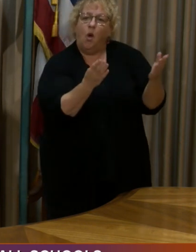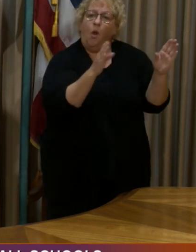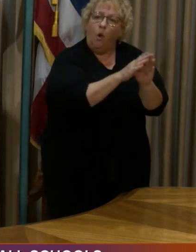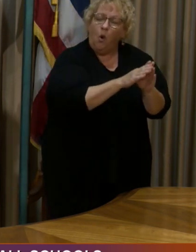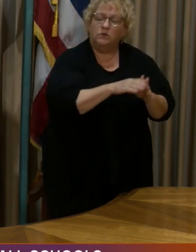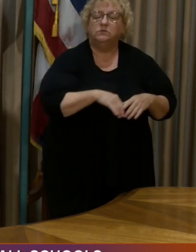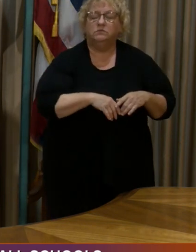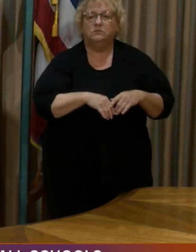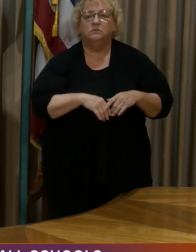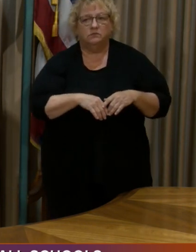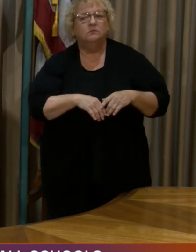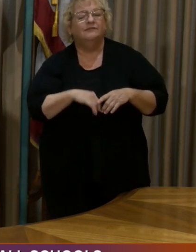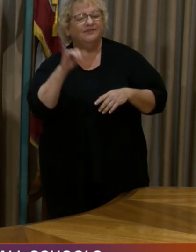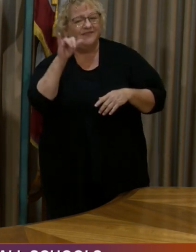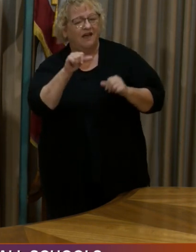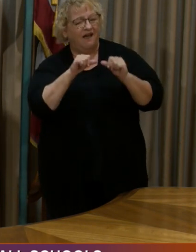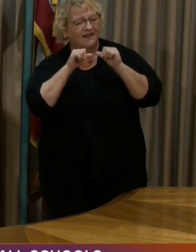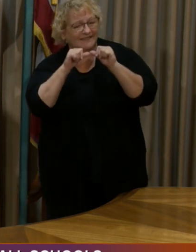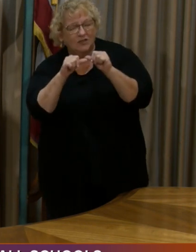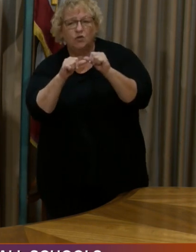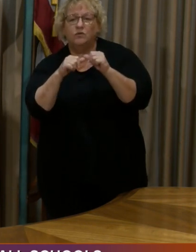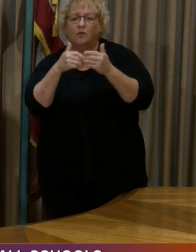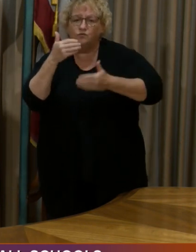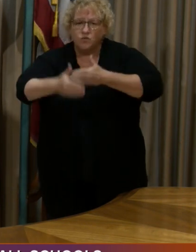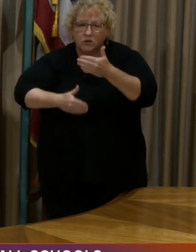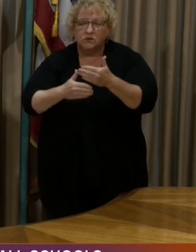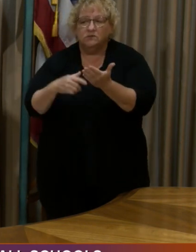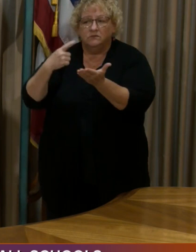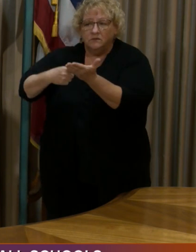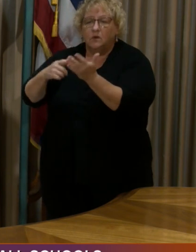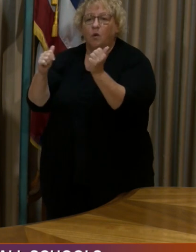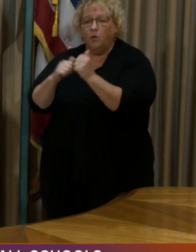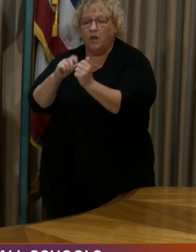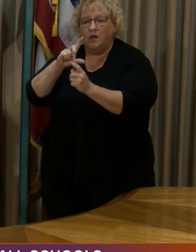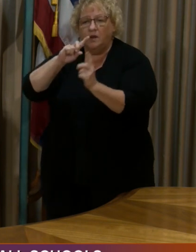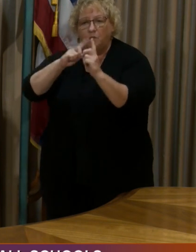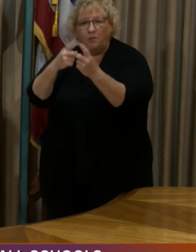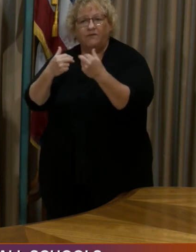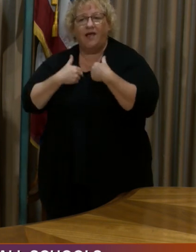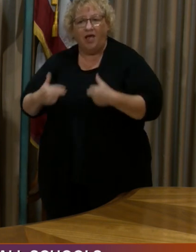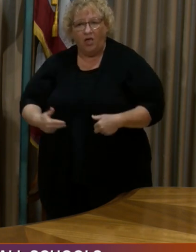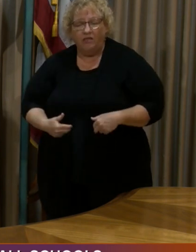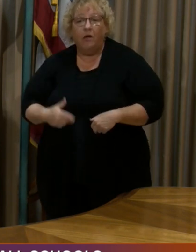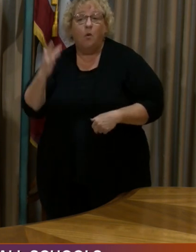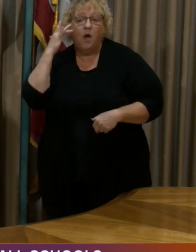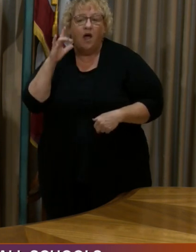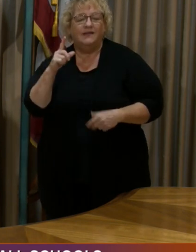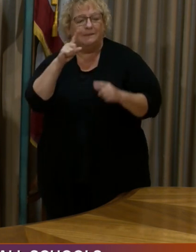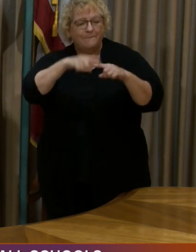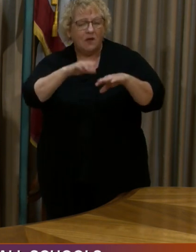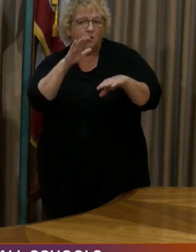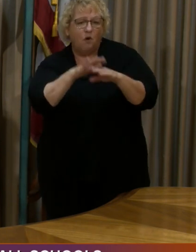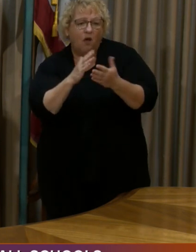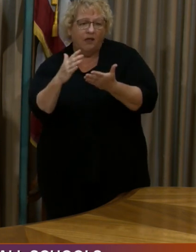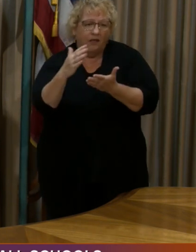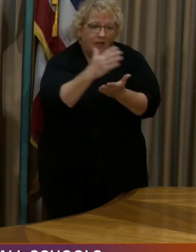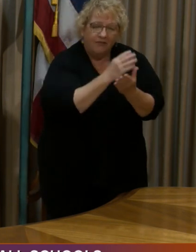CASES THAT ARE ALERTING US TO CONDITIONS THAT WOULD CAUSE THE SO IT'S GOING TO BE IN CONTINUED CONSULTATION WITH THE DEPARTMENT